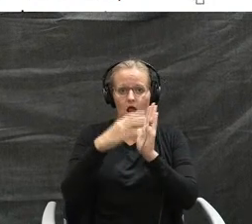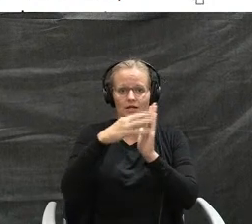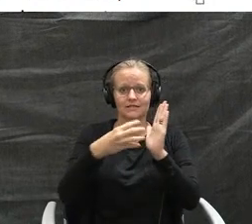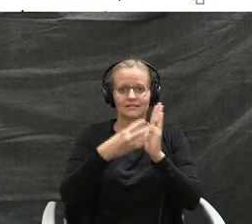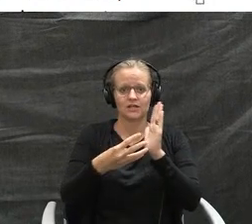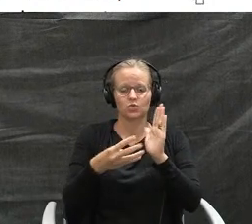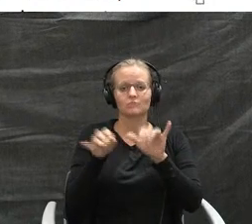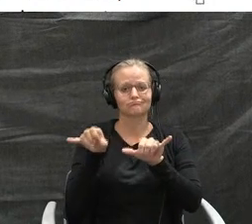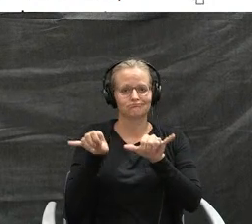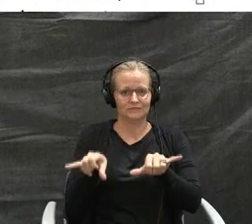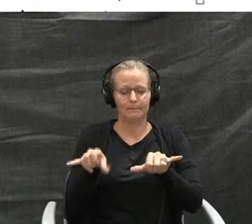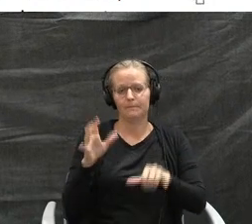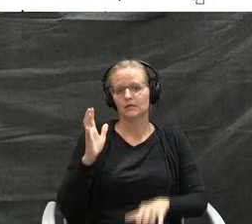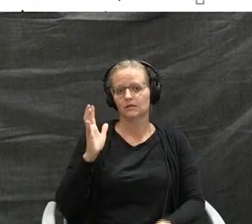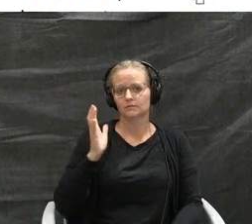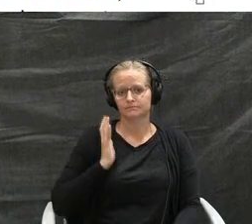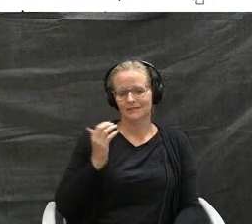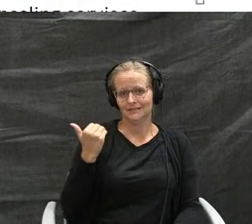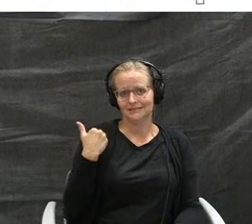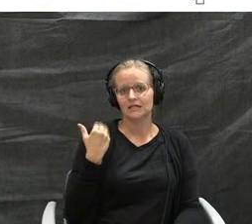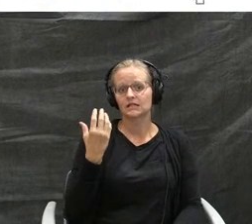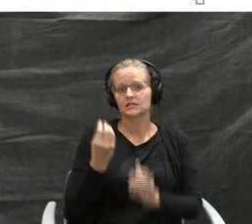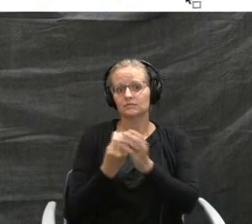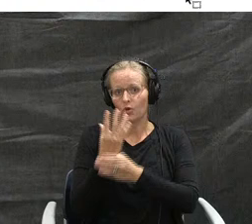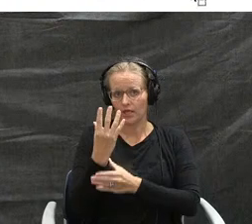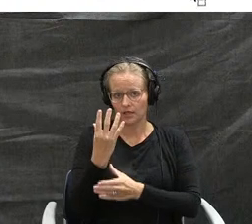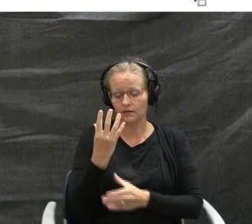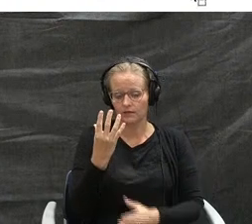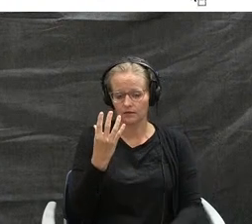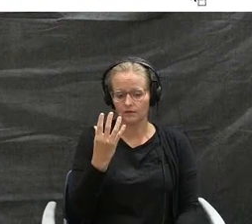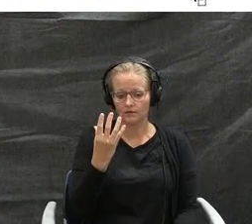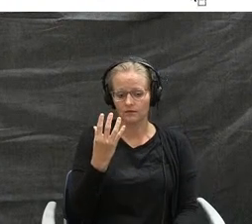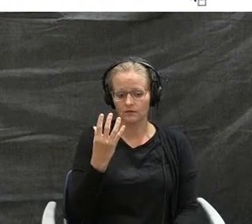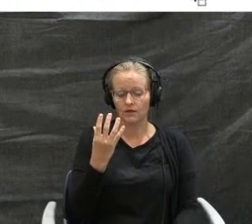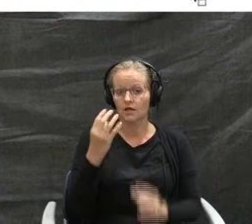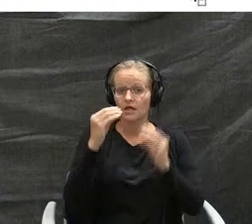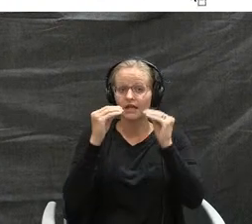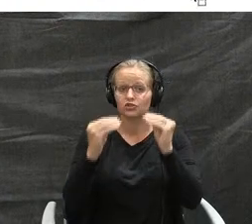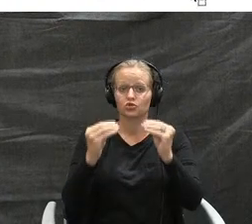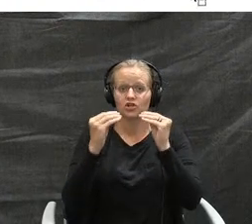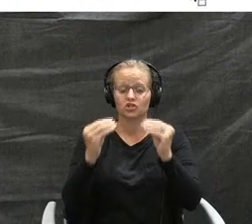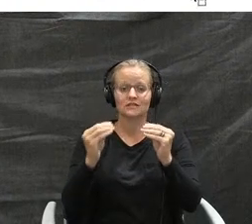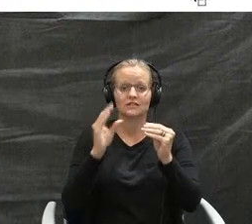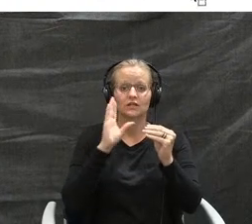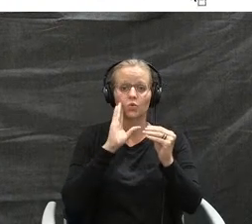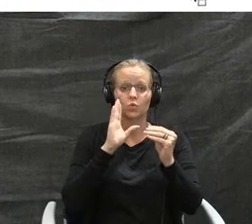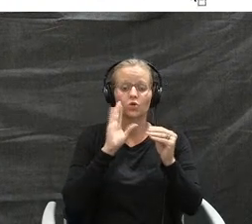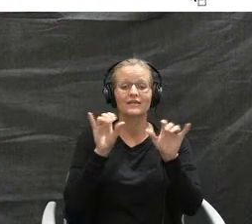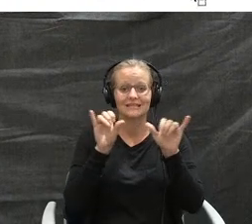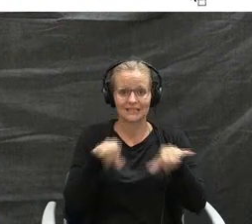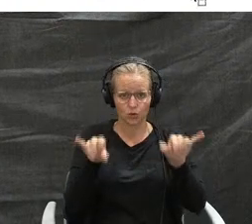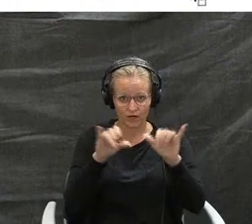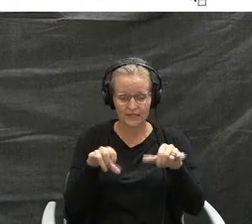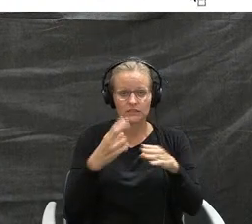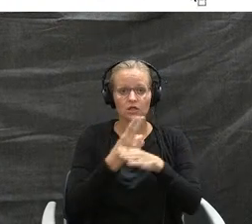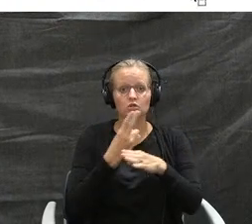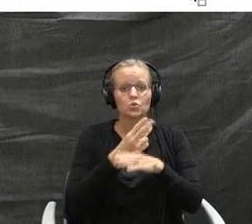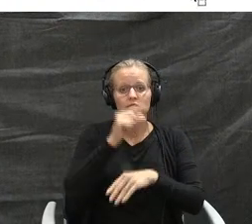spring. And then instruction will be primarily synchronous. Employing Google meets live streamed instruction. Another